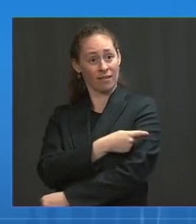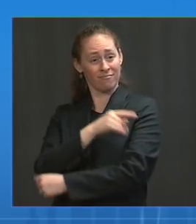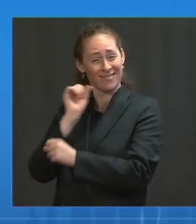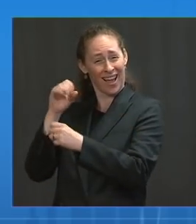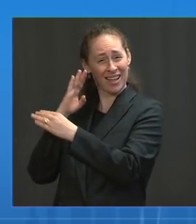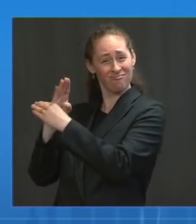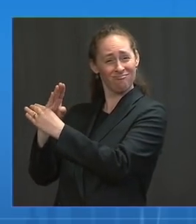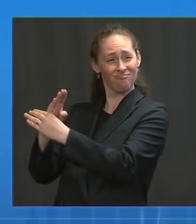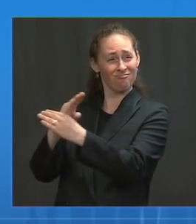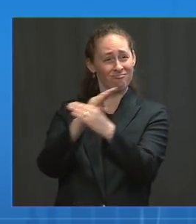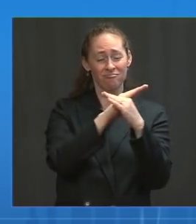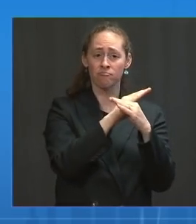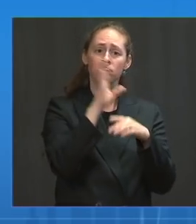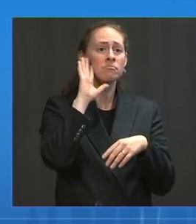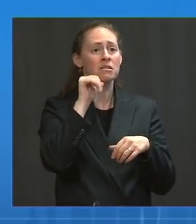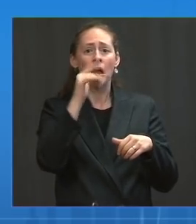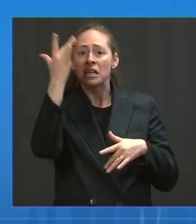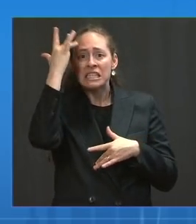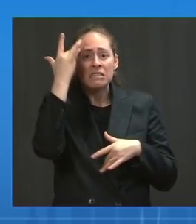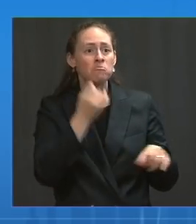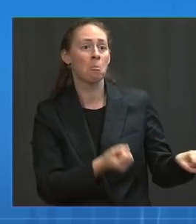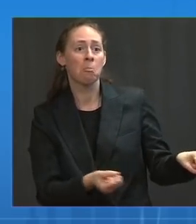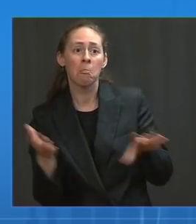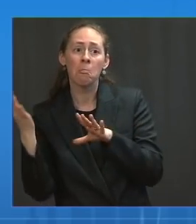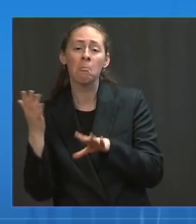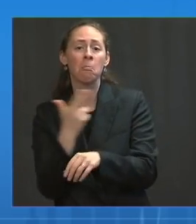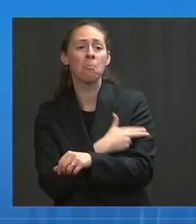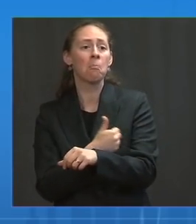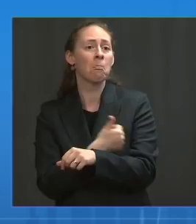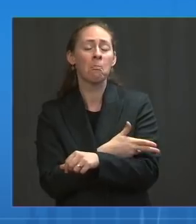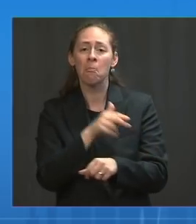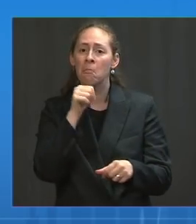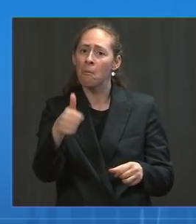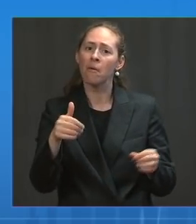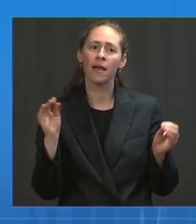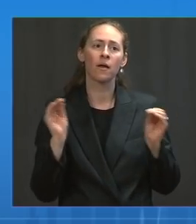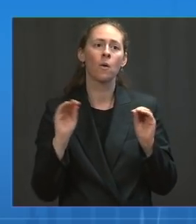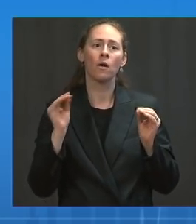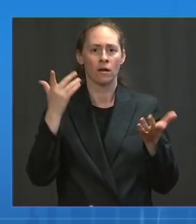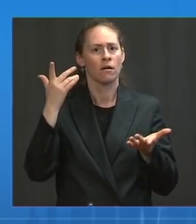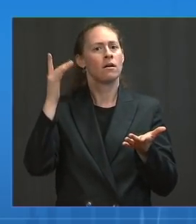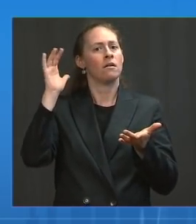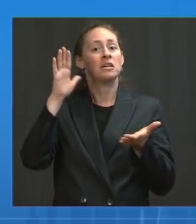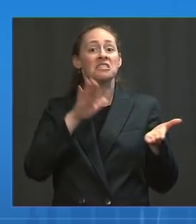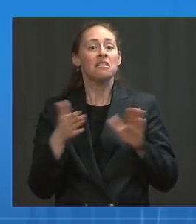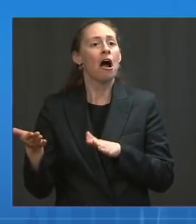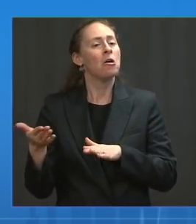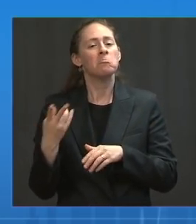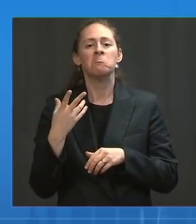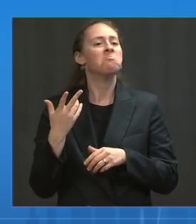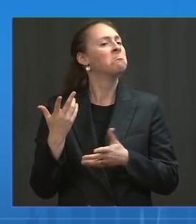and death from the Delta variant and these results have been observed not just here in the United States,